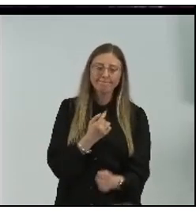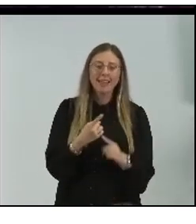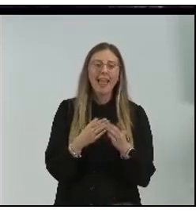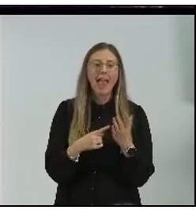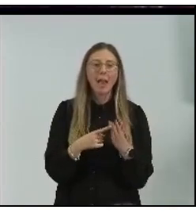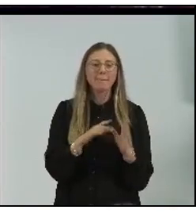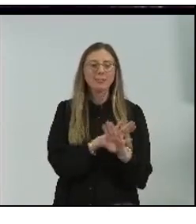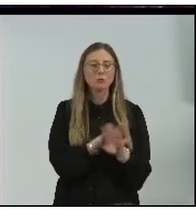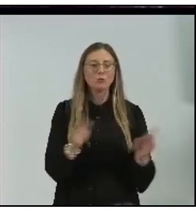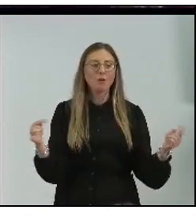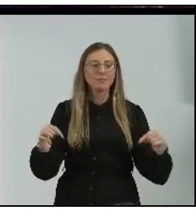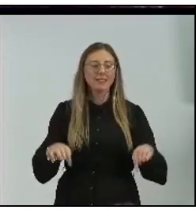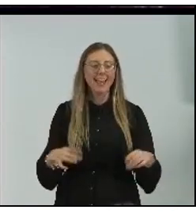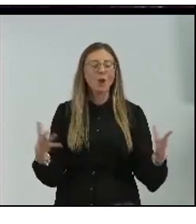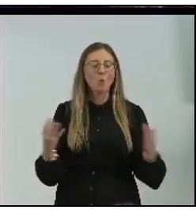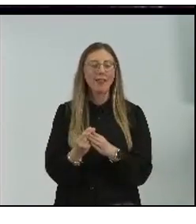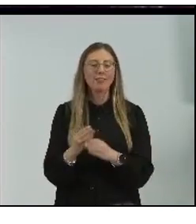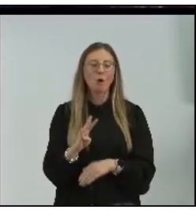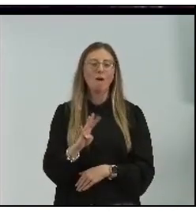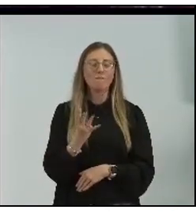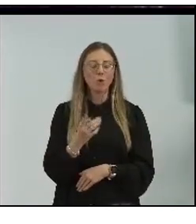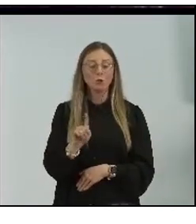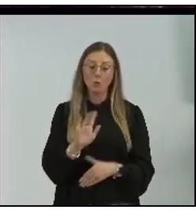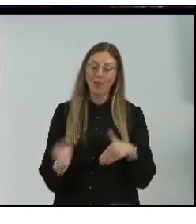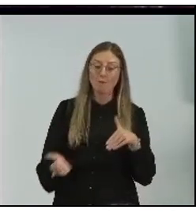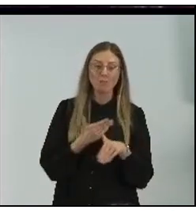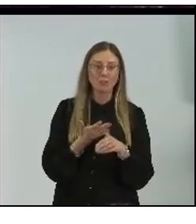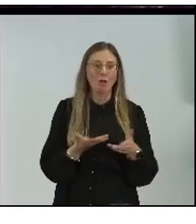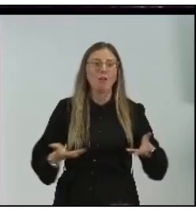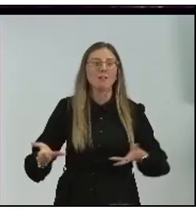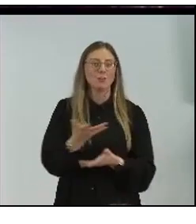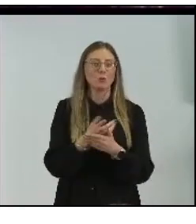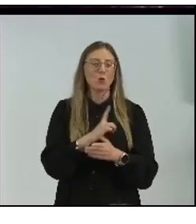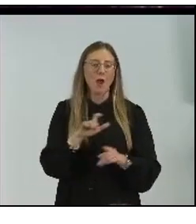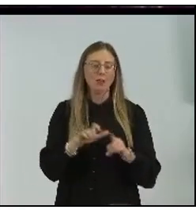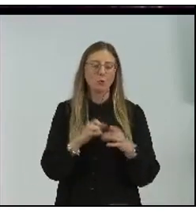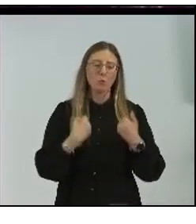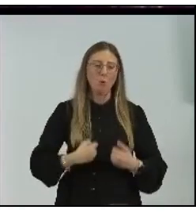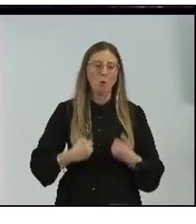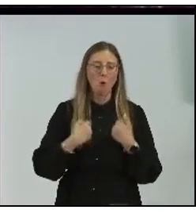She helped us with the ideas. She was on the original discussions. Her daughter's not well and so she's not joining us.